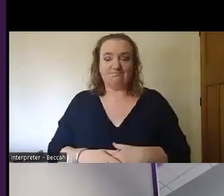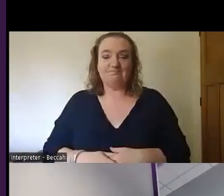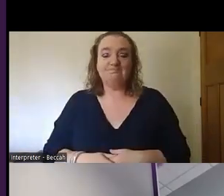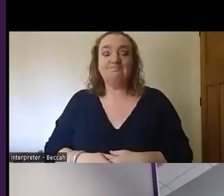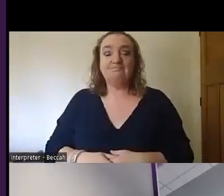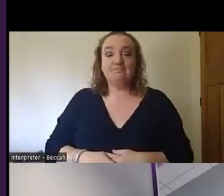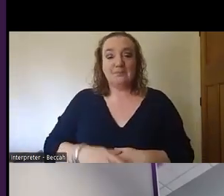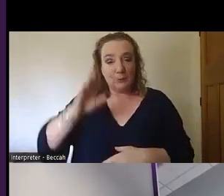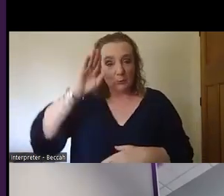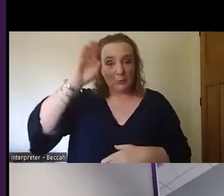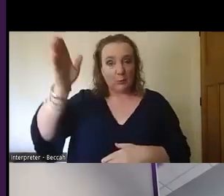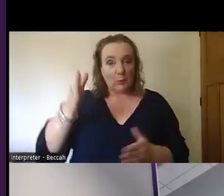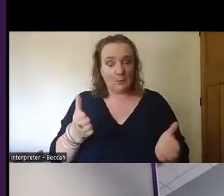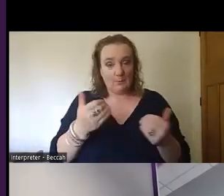Well Kia Ora, and thank you.